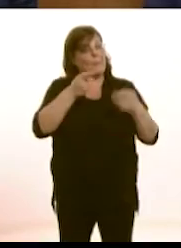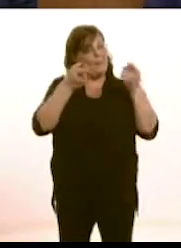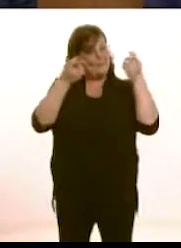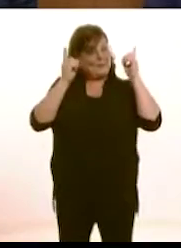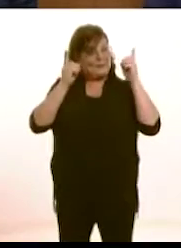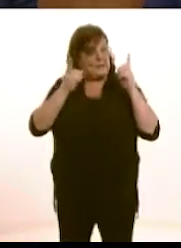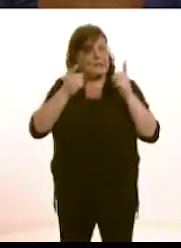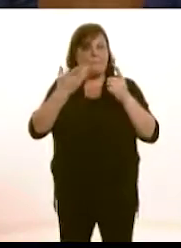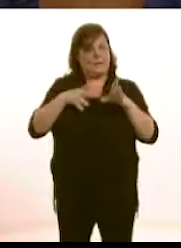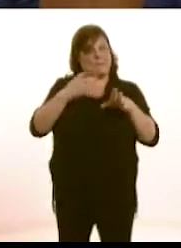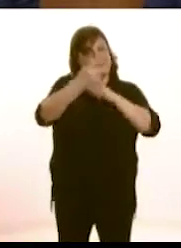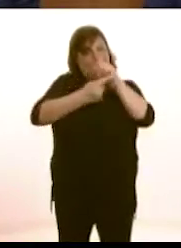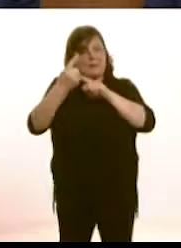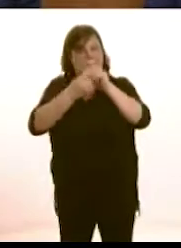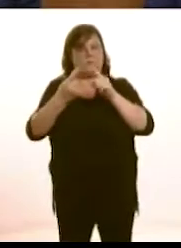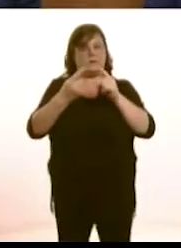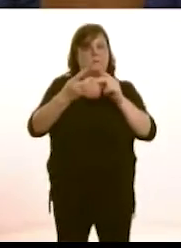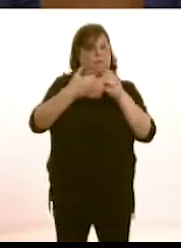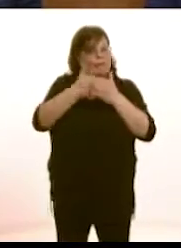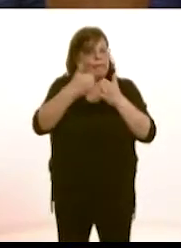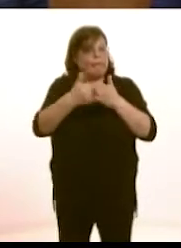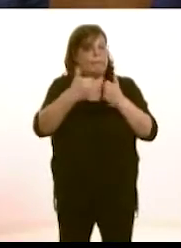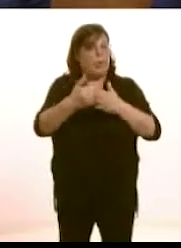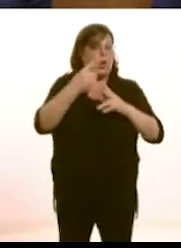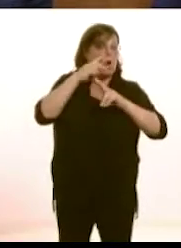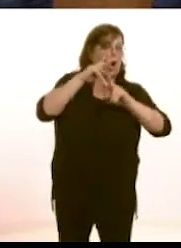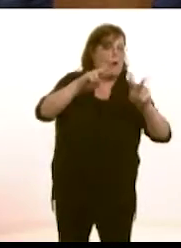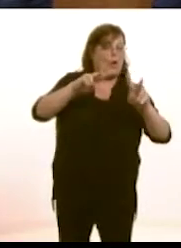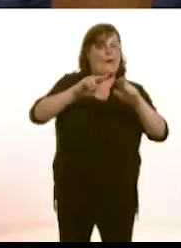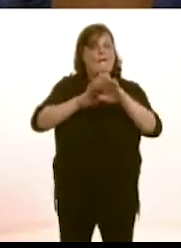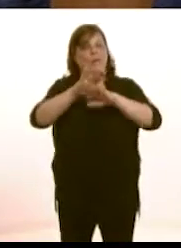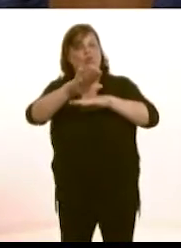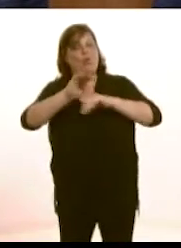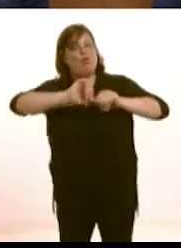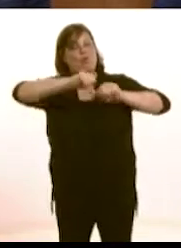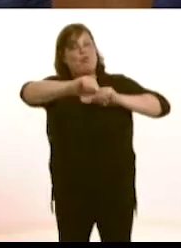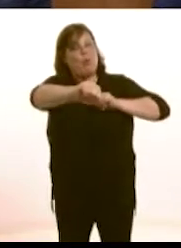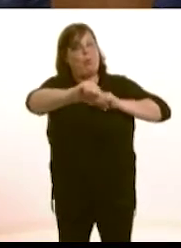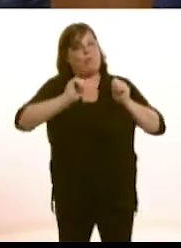been holding meetings, looking to develop what future rural policy, including agriculture, of course, might look like.